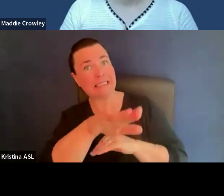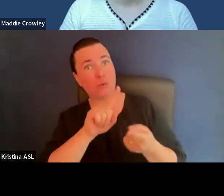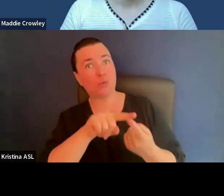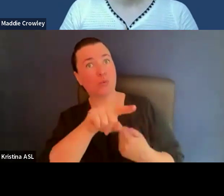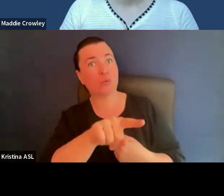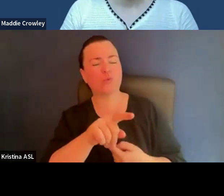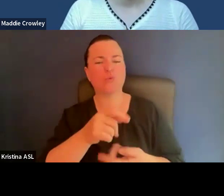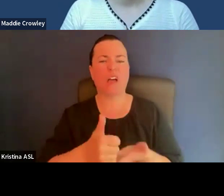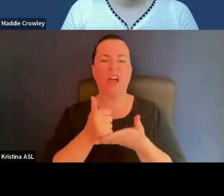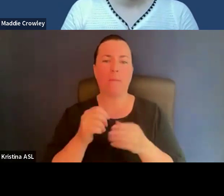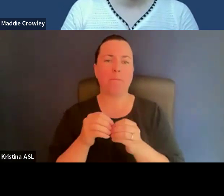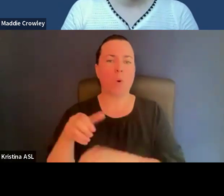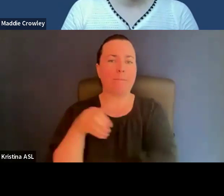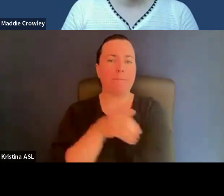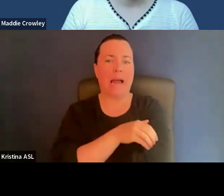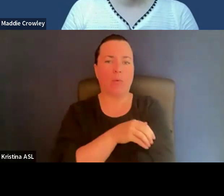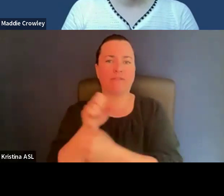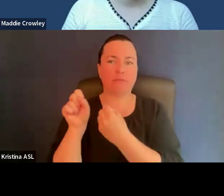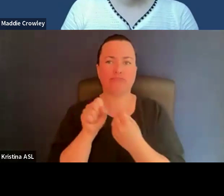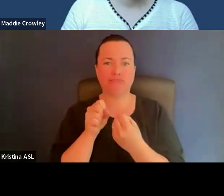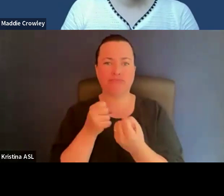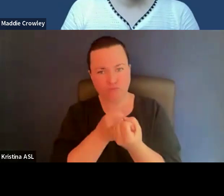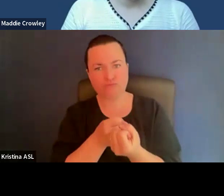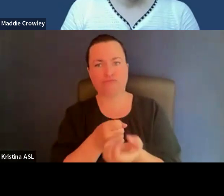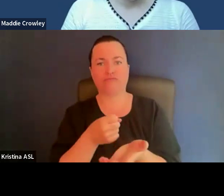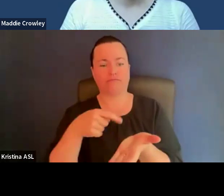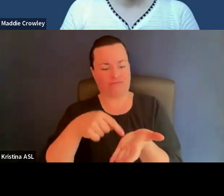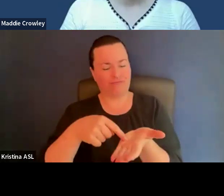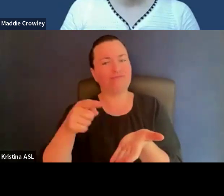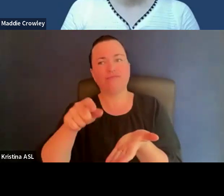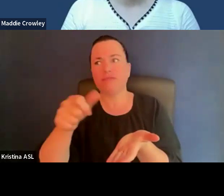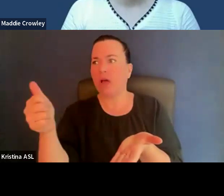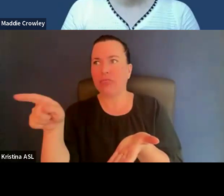that it has been recognized and authenticated by somebody else.